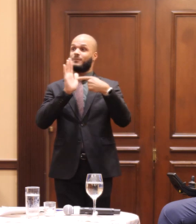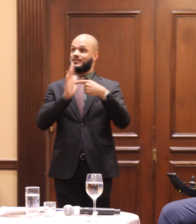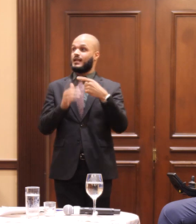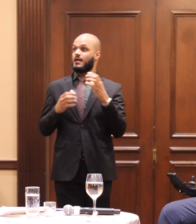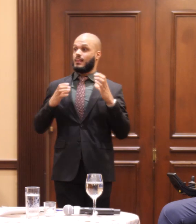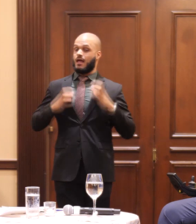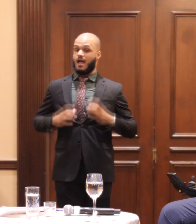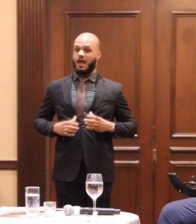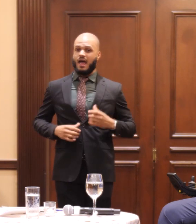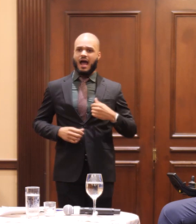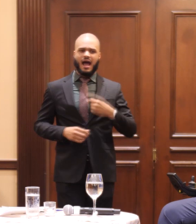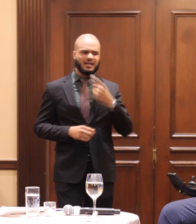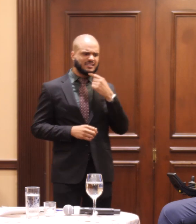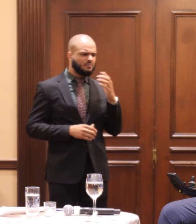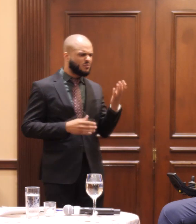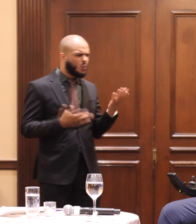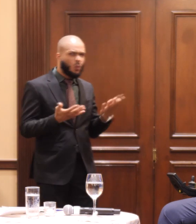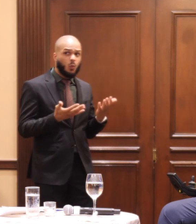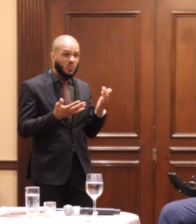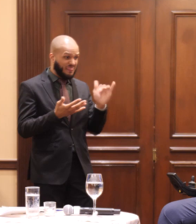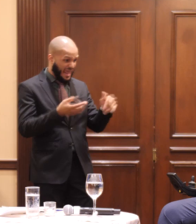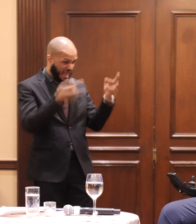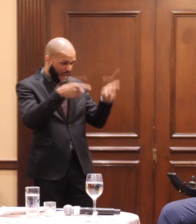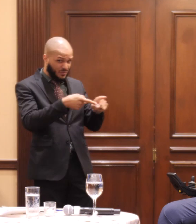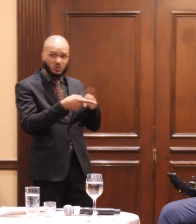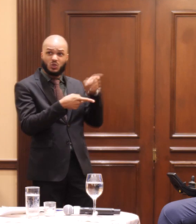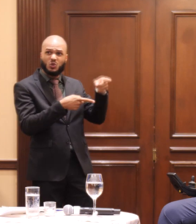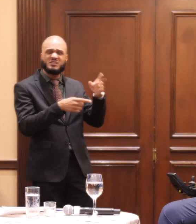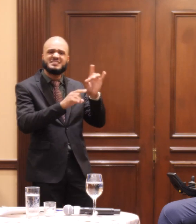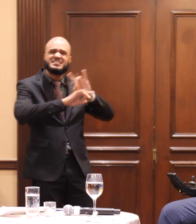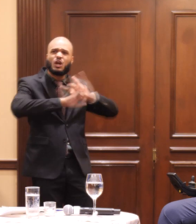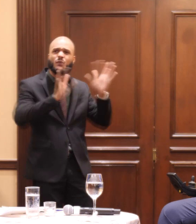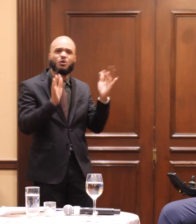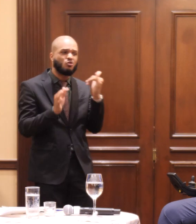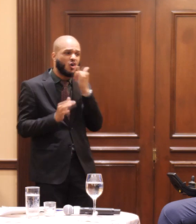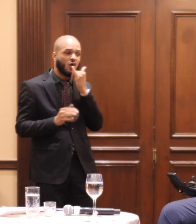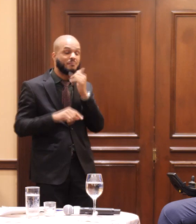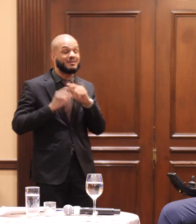them that what happened to you was terrible it's horrible it's wrong but it's not against the law.